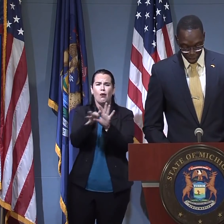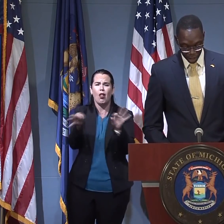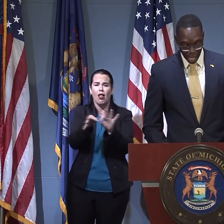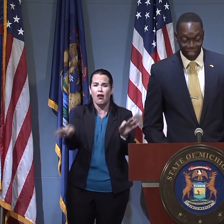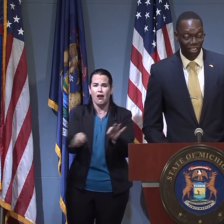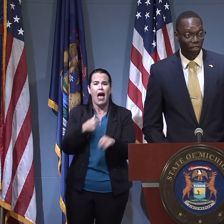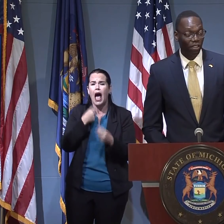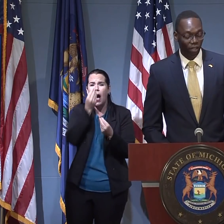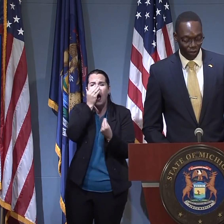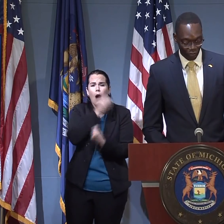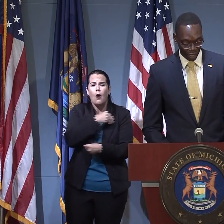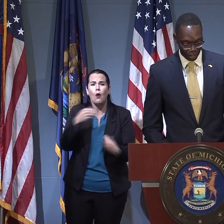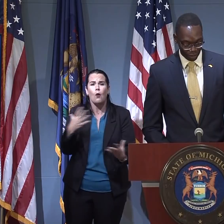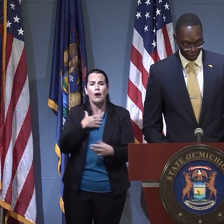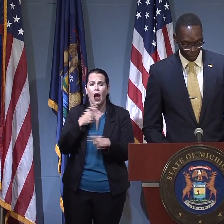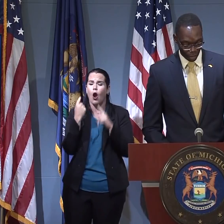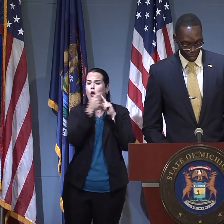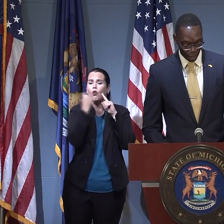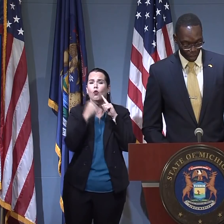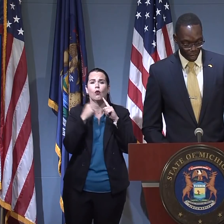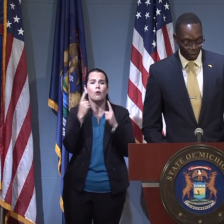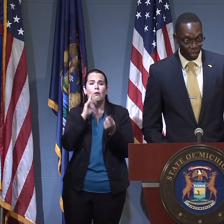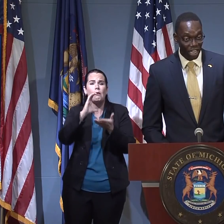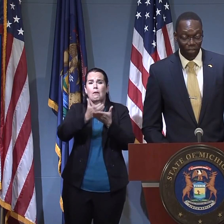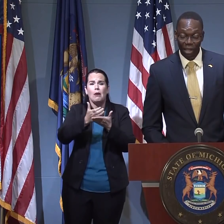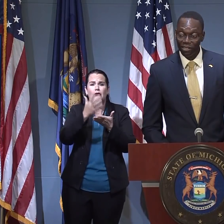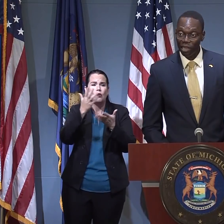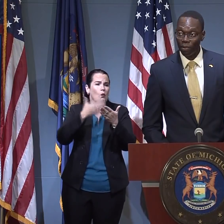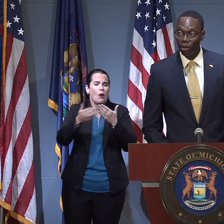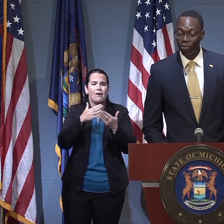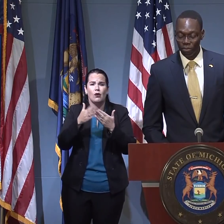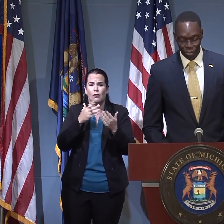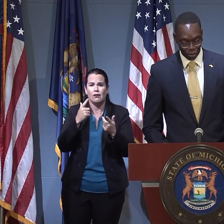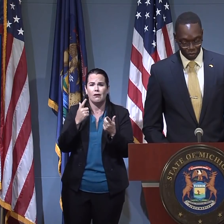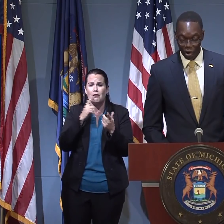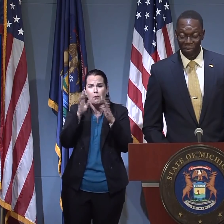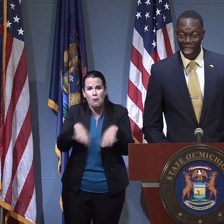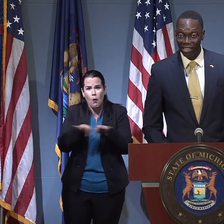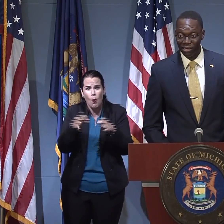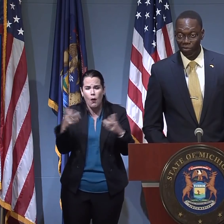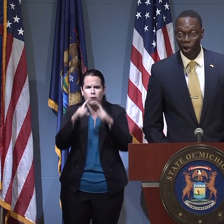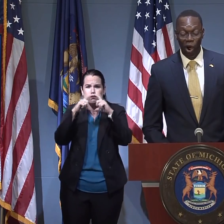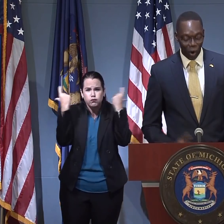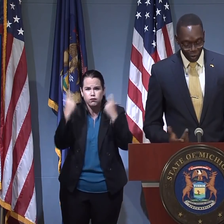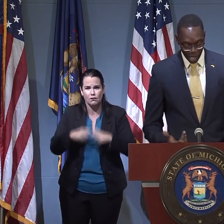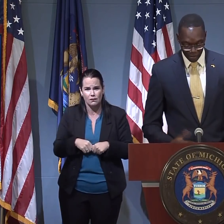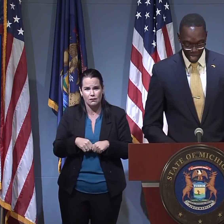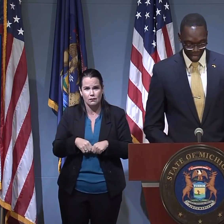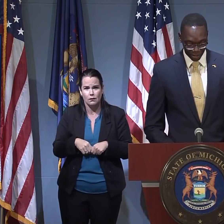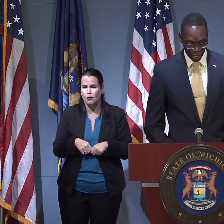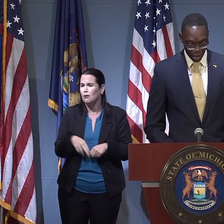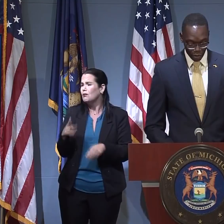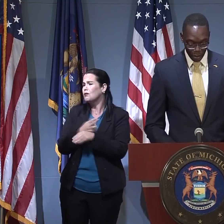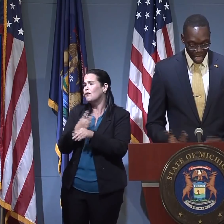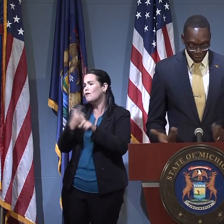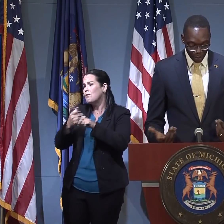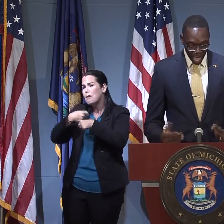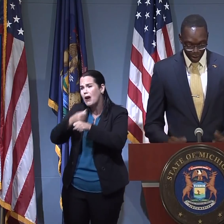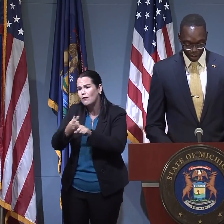WELL LAST WEEK WHEN SHE SAID I DON'T CARE WHAT IS ON THE MASK. YOU CAN WEAR MASK THAT SAYS I HATE WEARING MASKS ECARTE ON THE